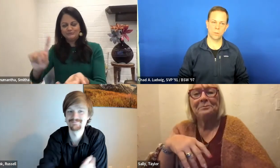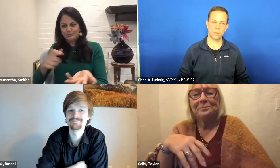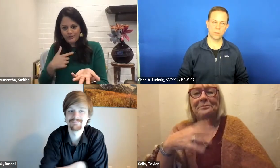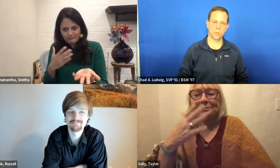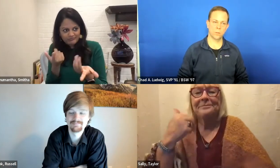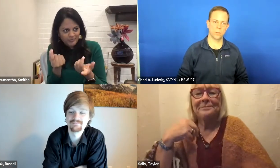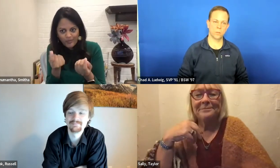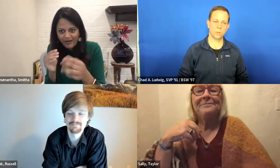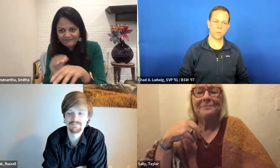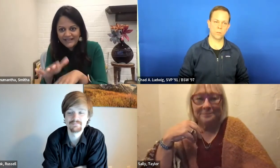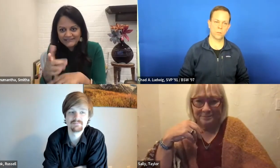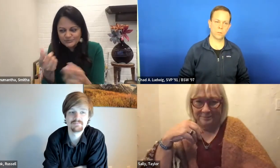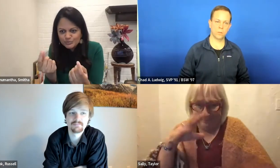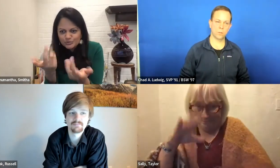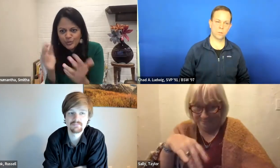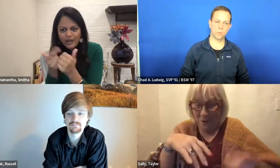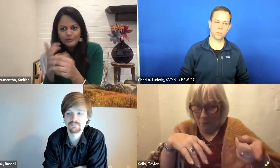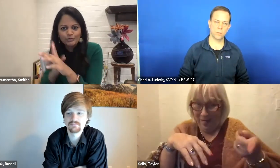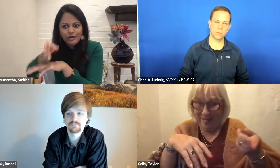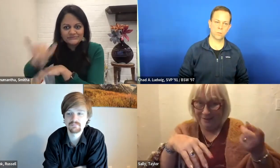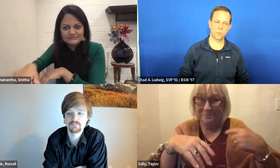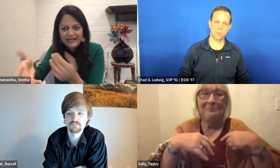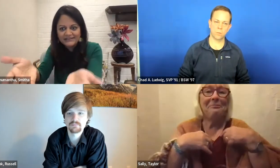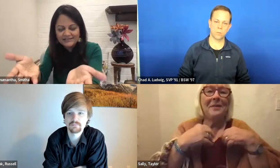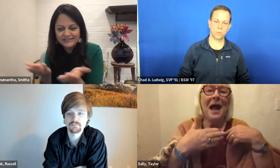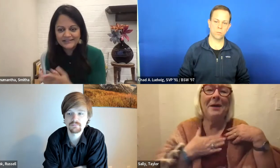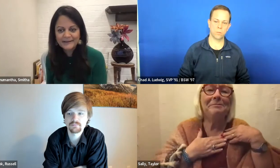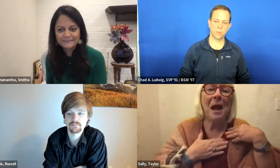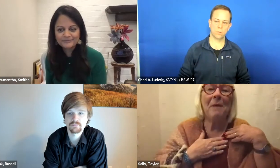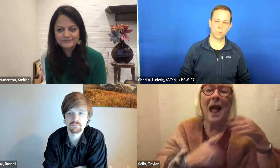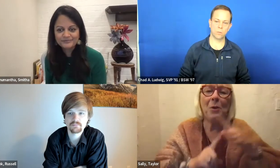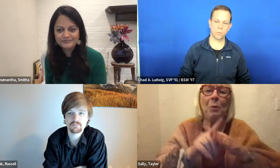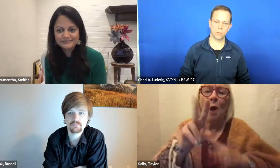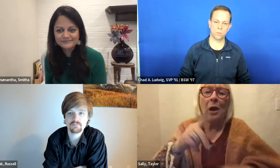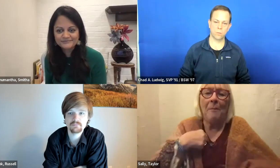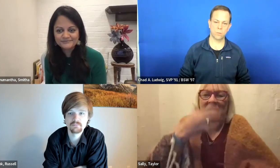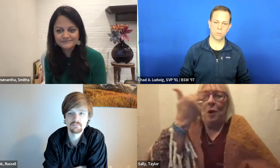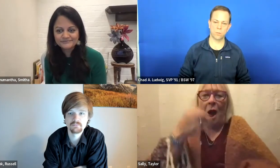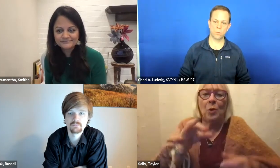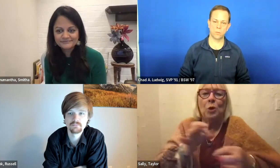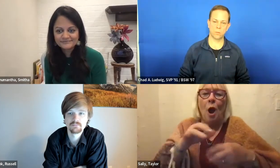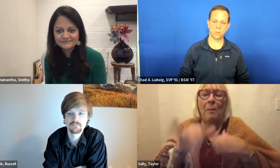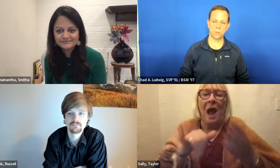sometimes that could be a barrier, as well, so what advice do you have to overcome that feeling of embarrassment?